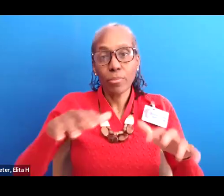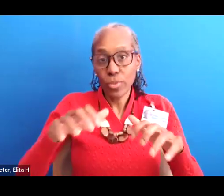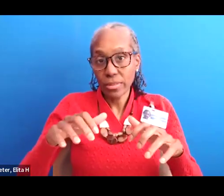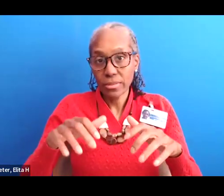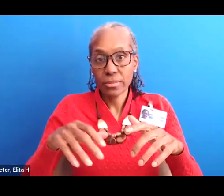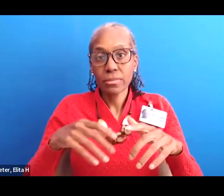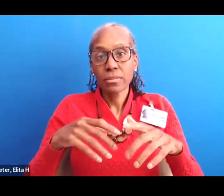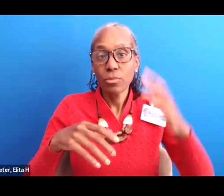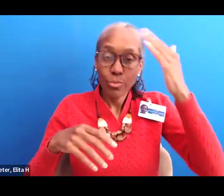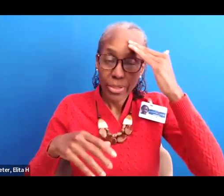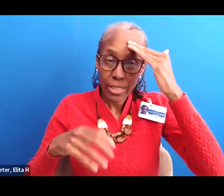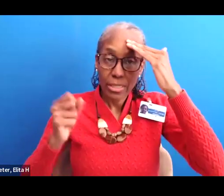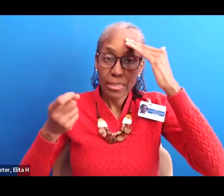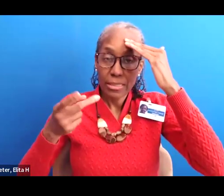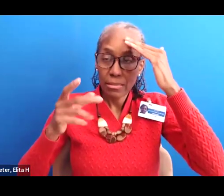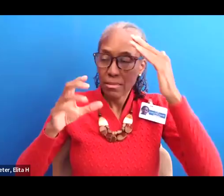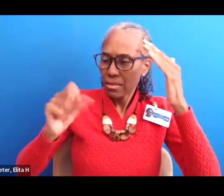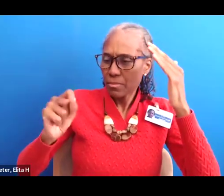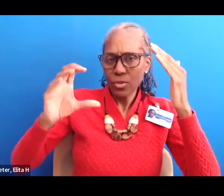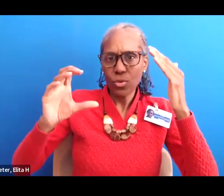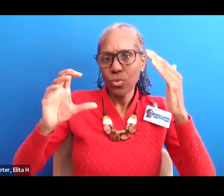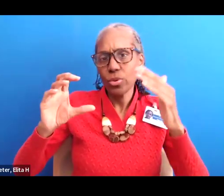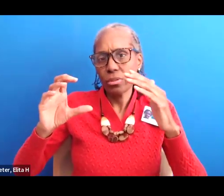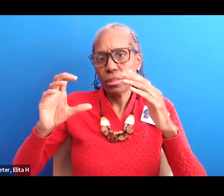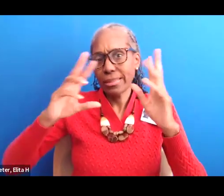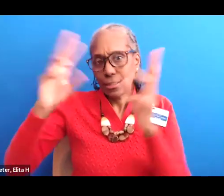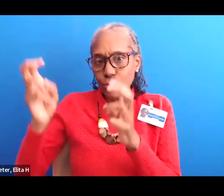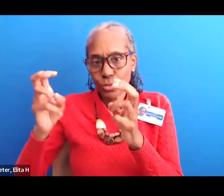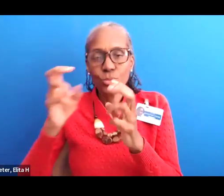from brain or spinal cord issues or neurological disease,